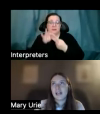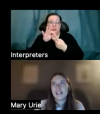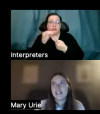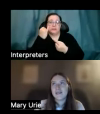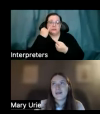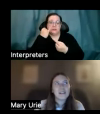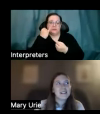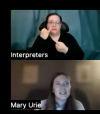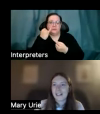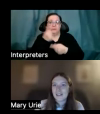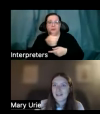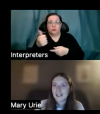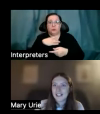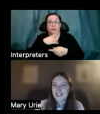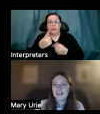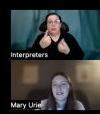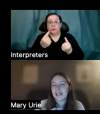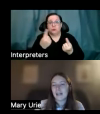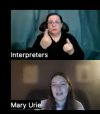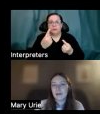like to do something that they also like to do that can be a